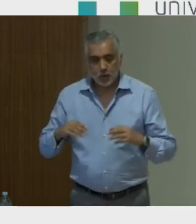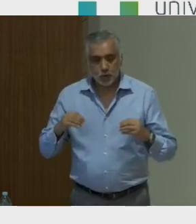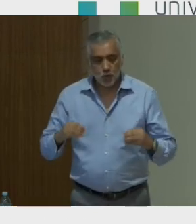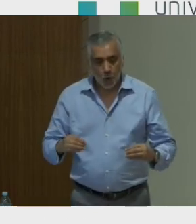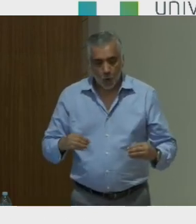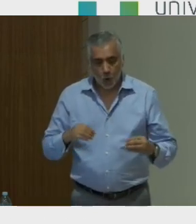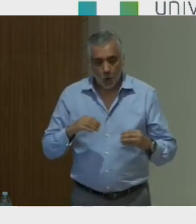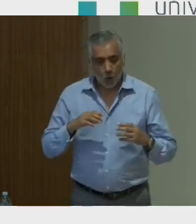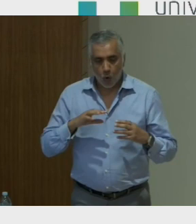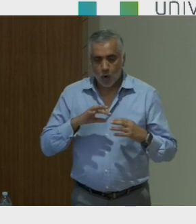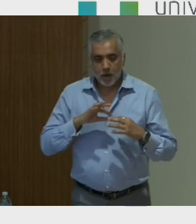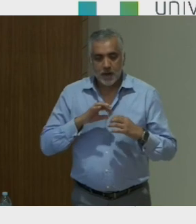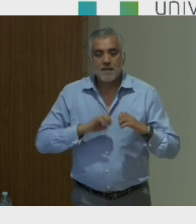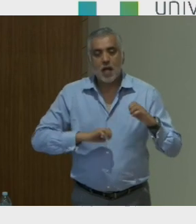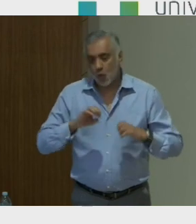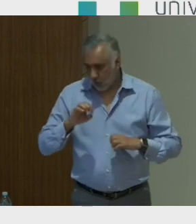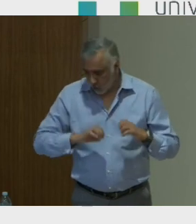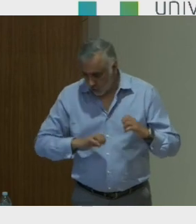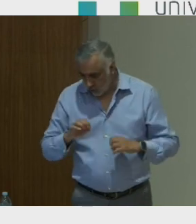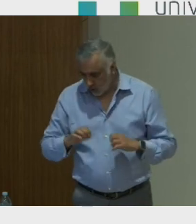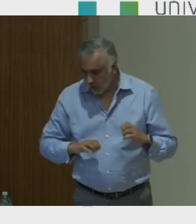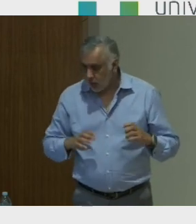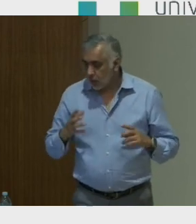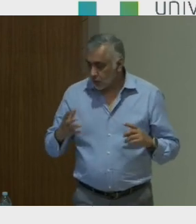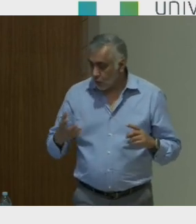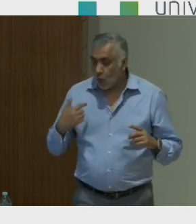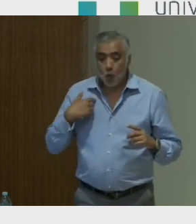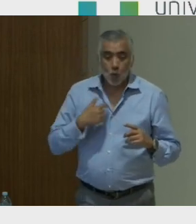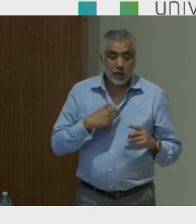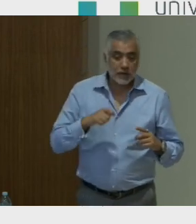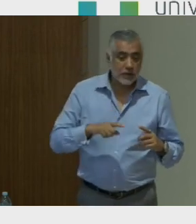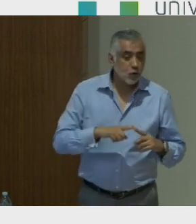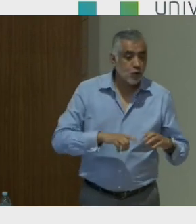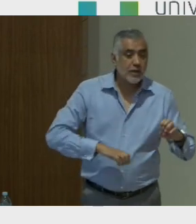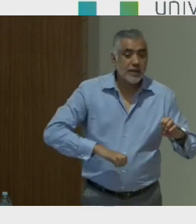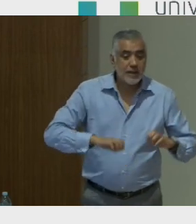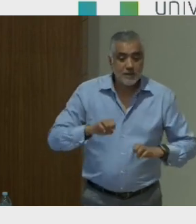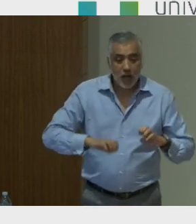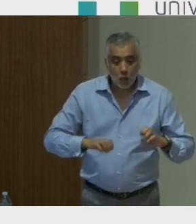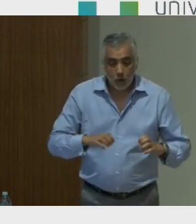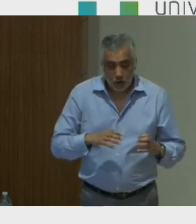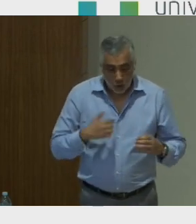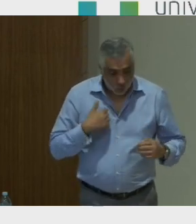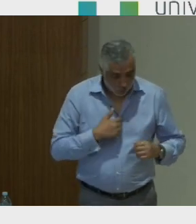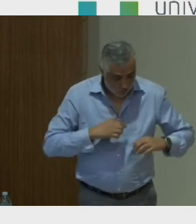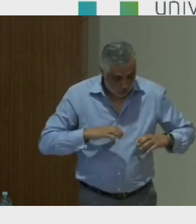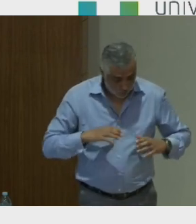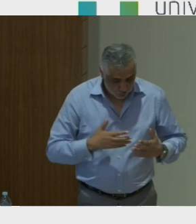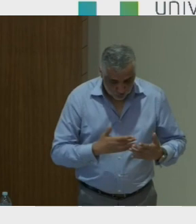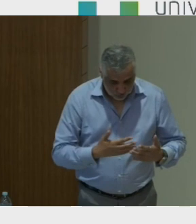And as this is the research day, it's just to say we have to evaluate the things we are doing in that field.